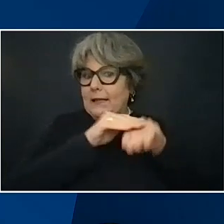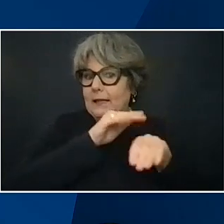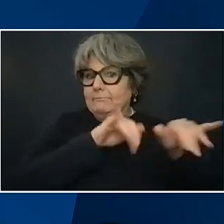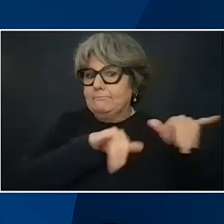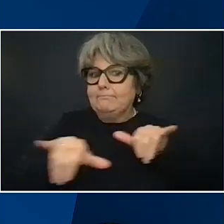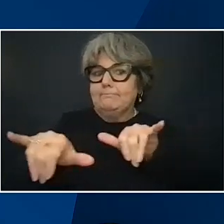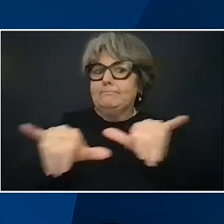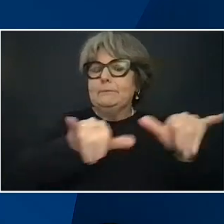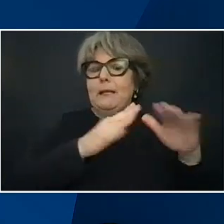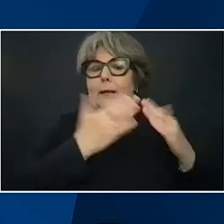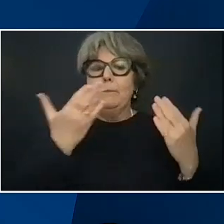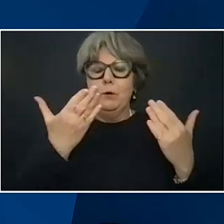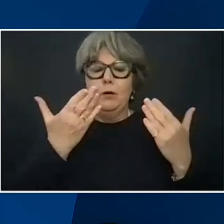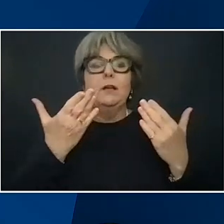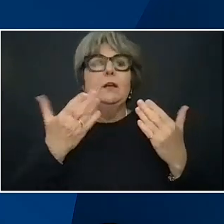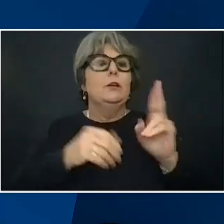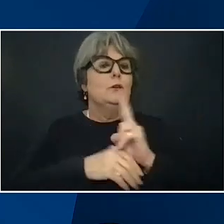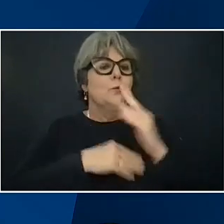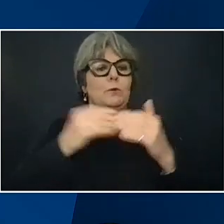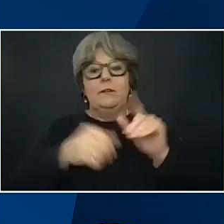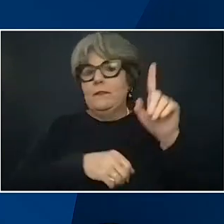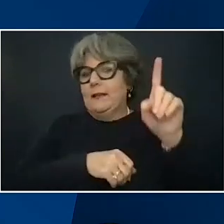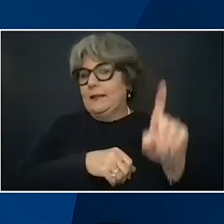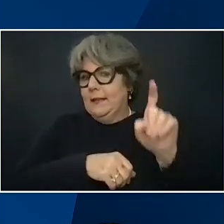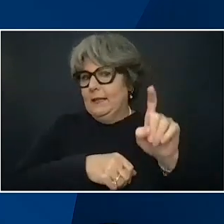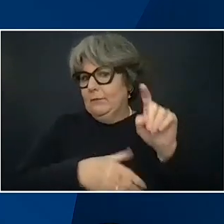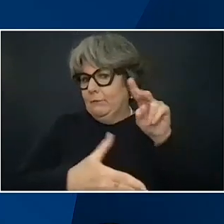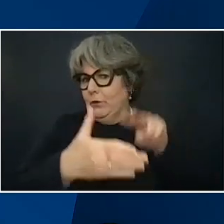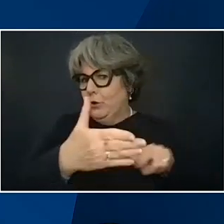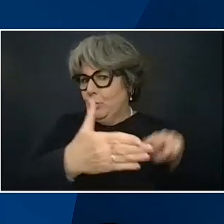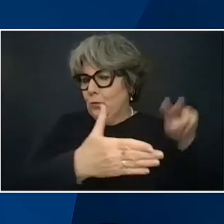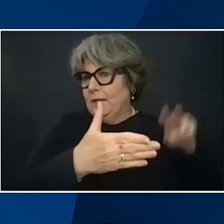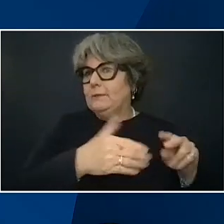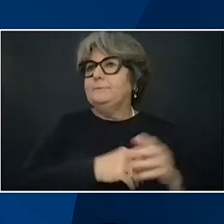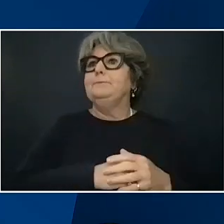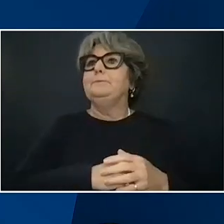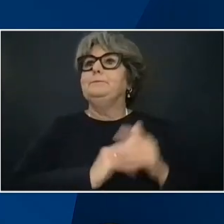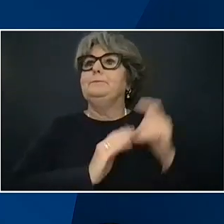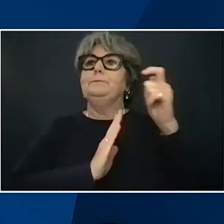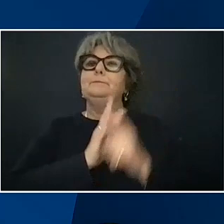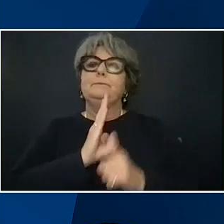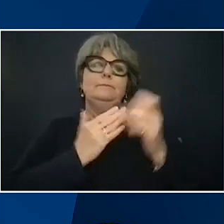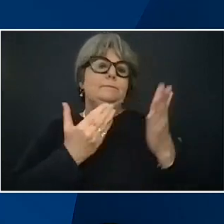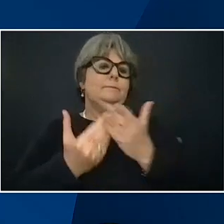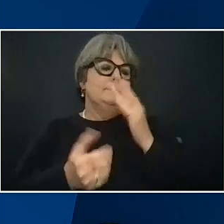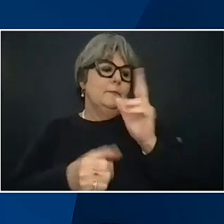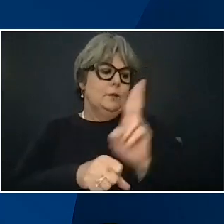can use it whenever they need it to do their readings. Immediate access is very convenient for me. After what I've gone through this